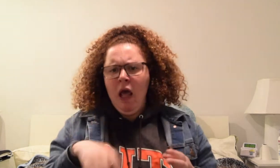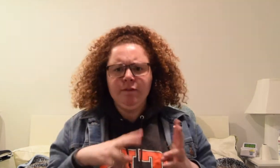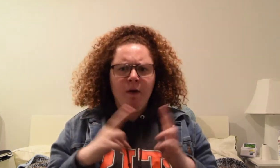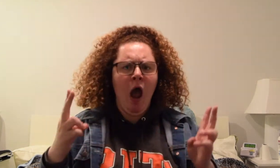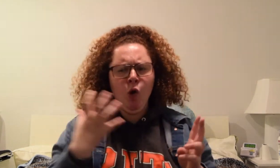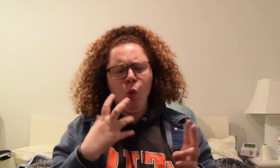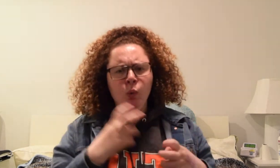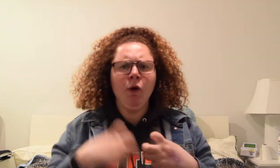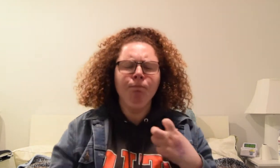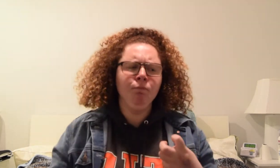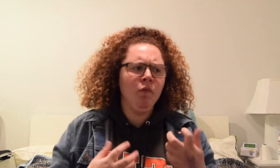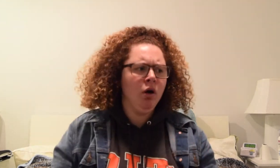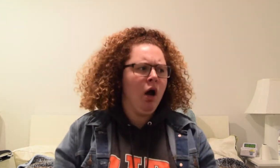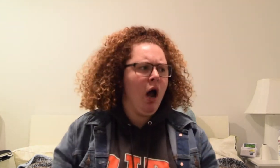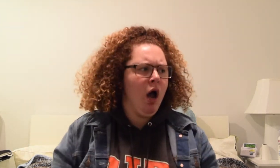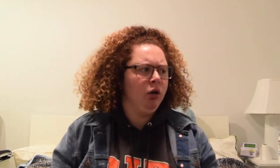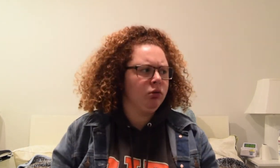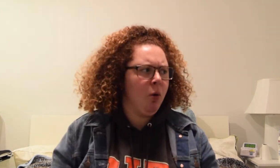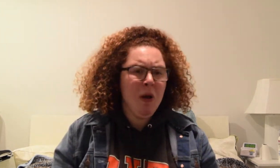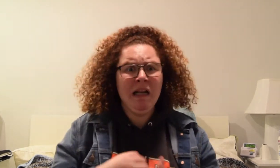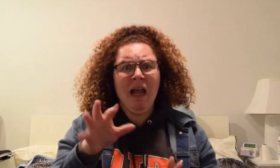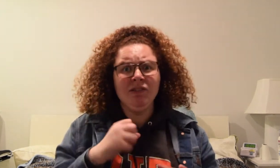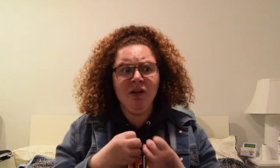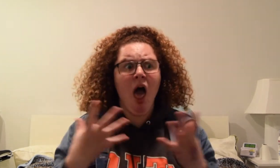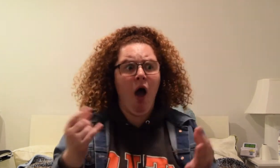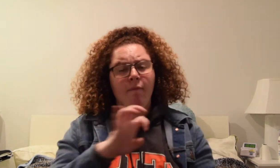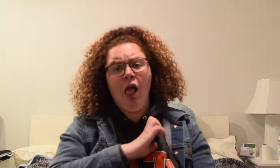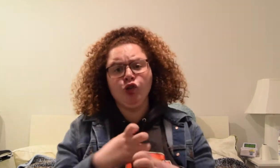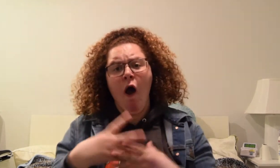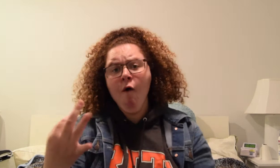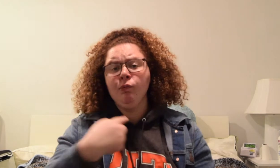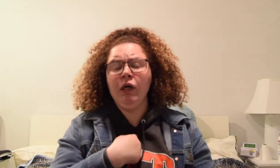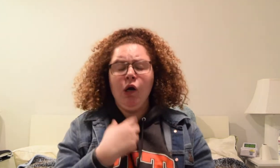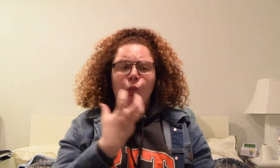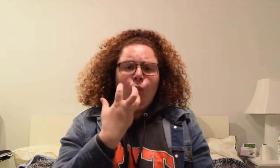It's very tough for me and it takes a lot of energy out of me